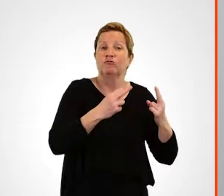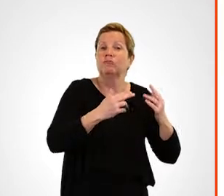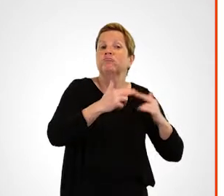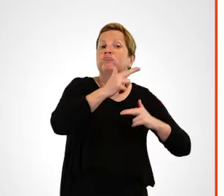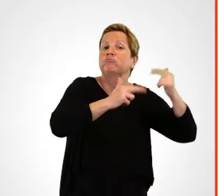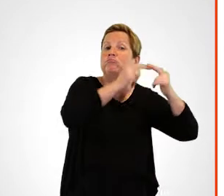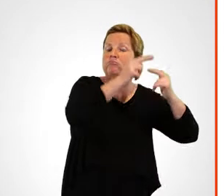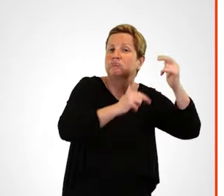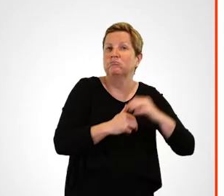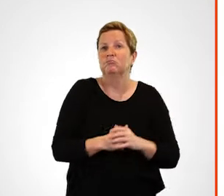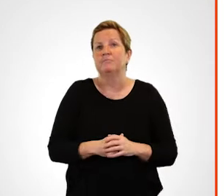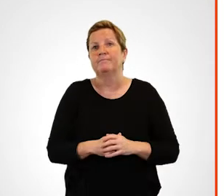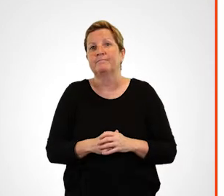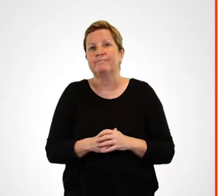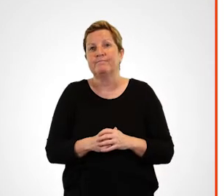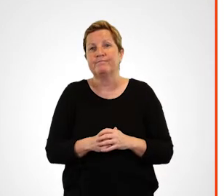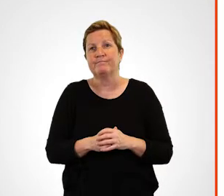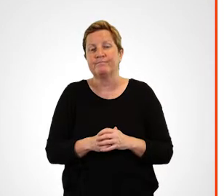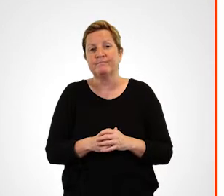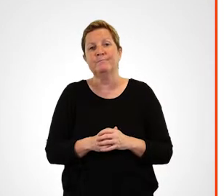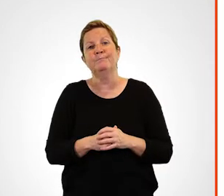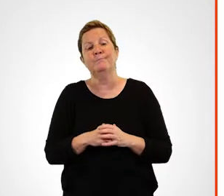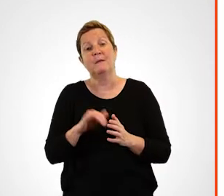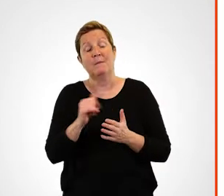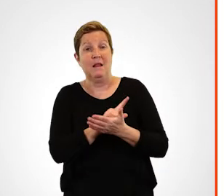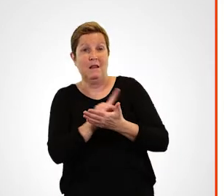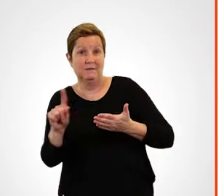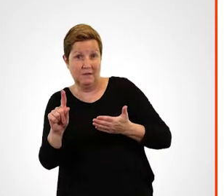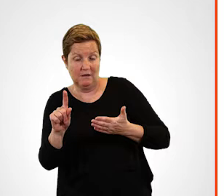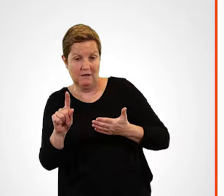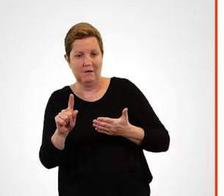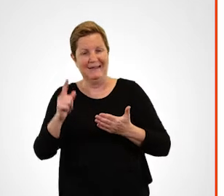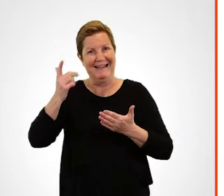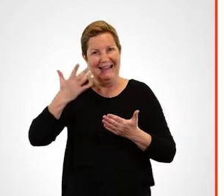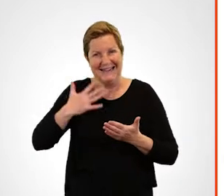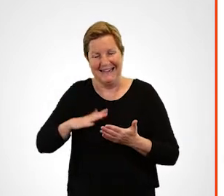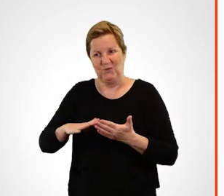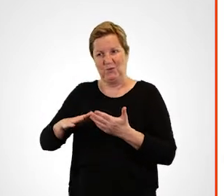We may also need later on to develop specific lessons, hopefully fun ones,